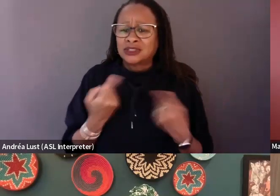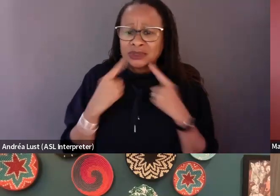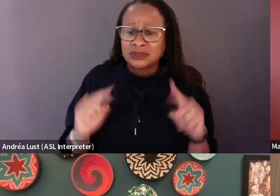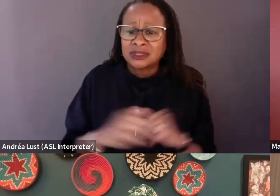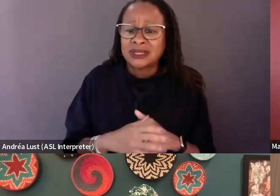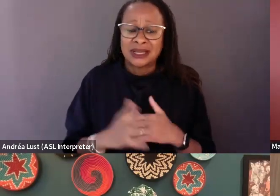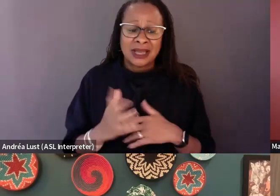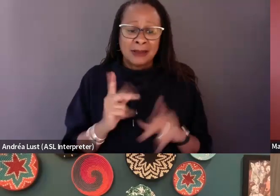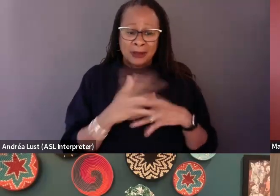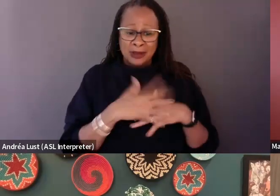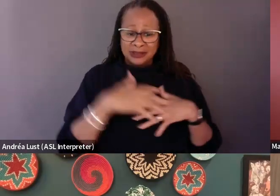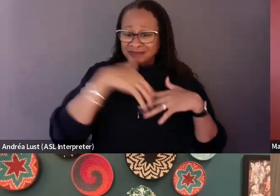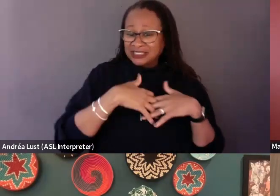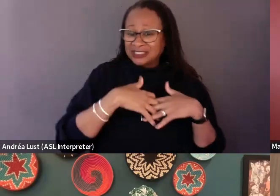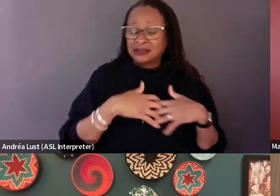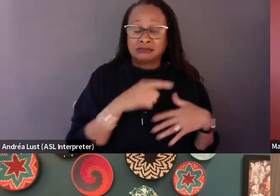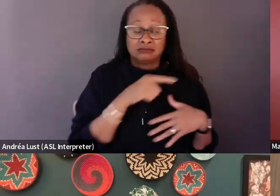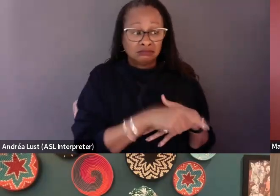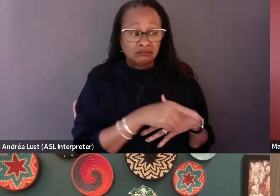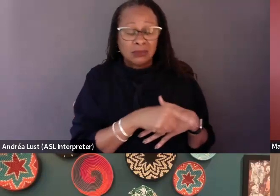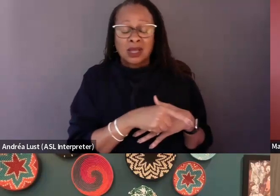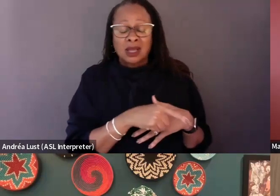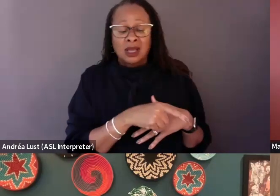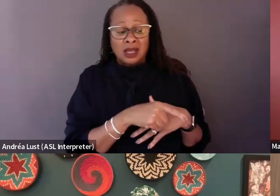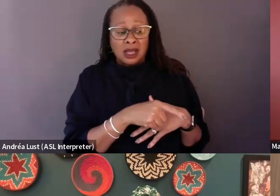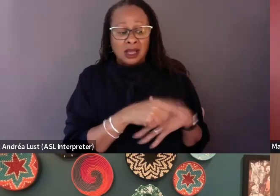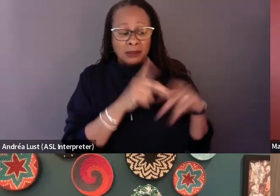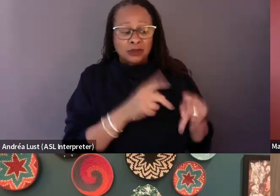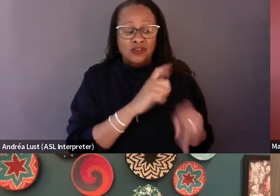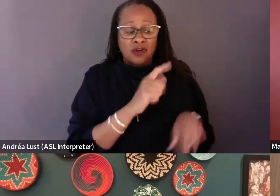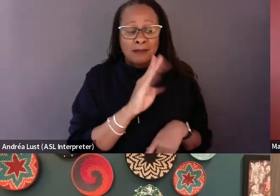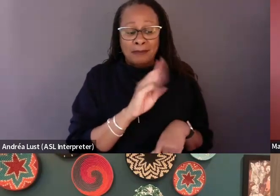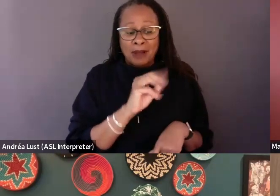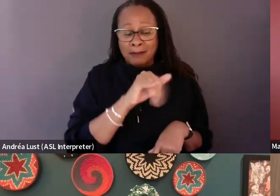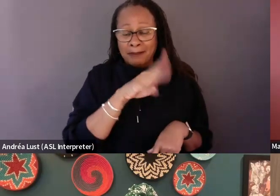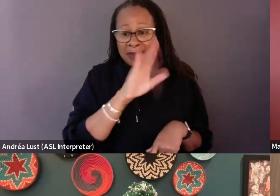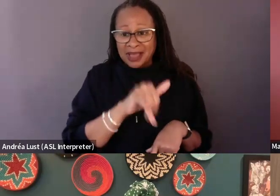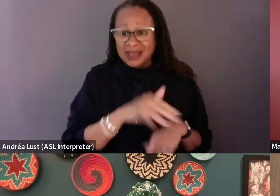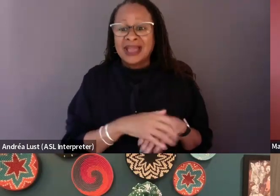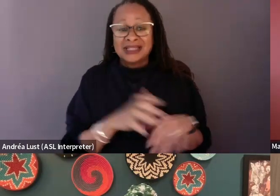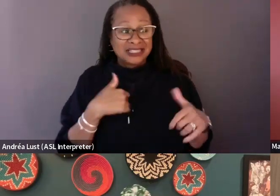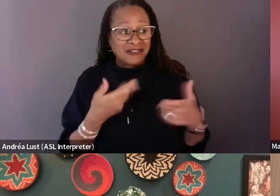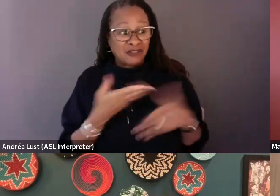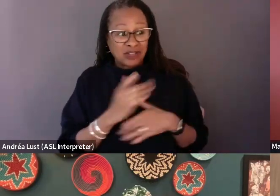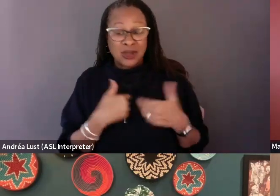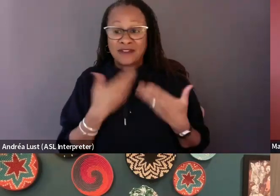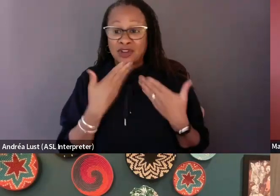from Bombay, does he not have the right to push forth with his ambition? Does he not have a right to have a good life or aspire for a good life?